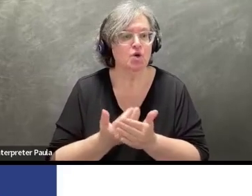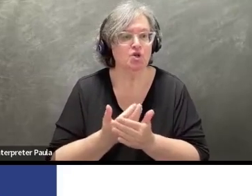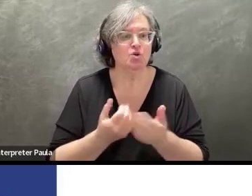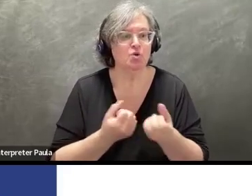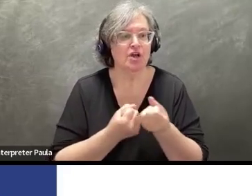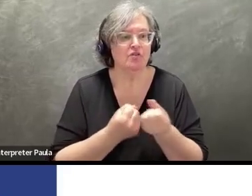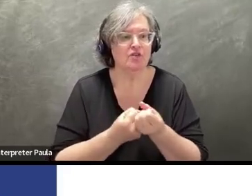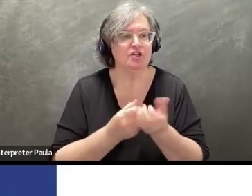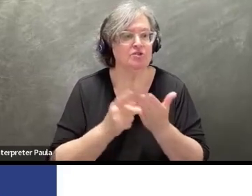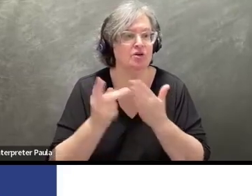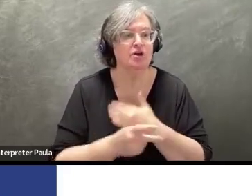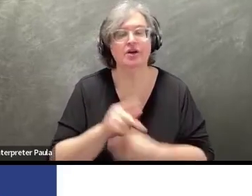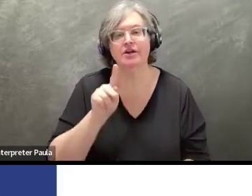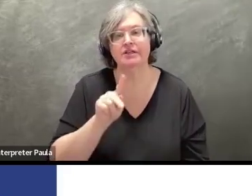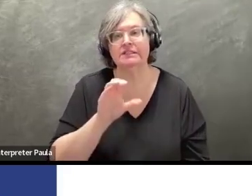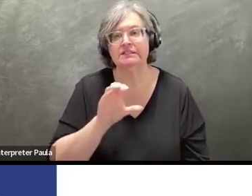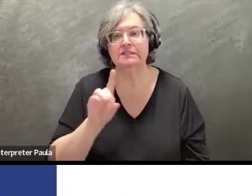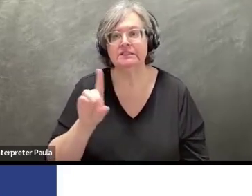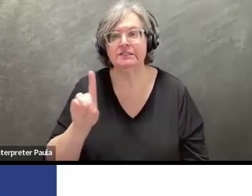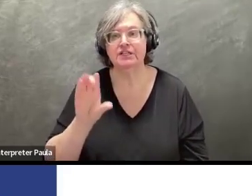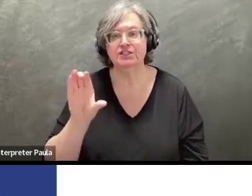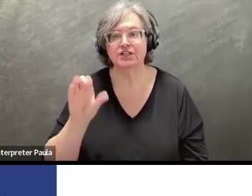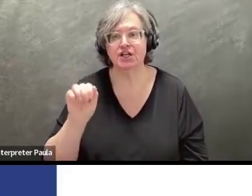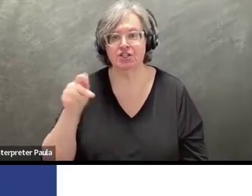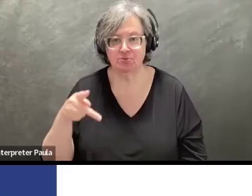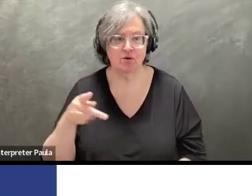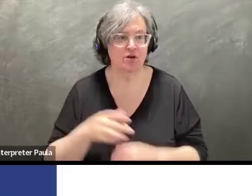called the Kcd change agent program to recruit and empower